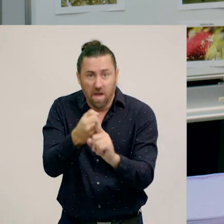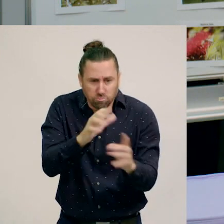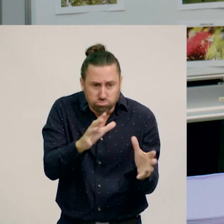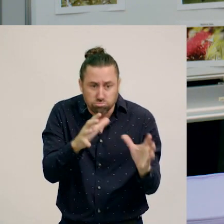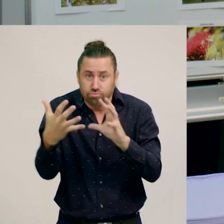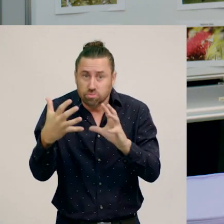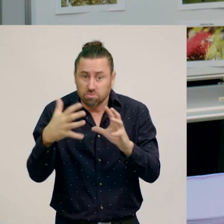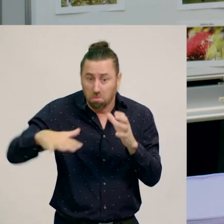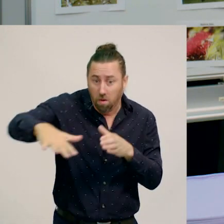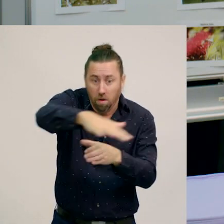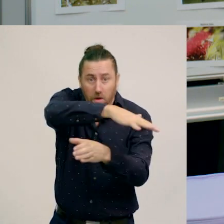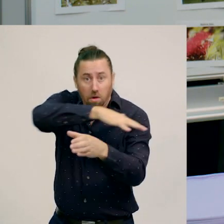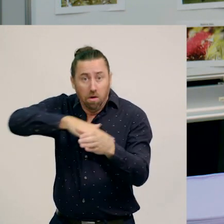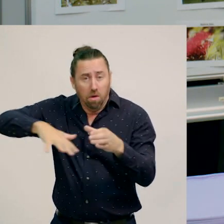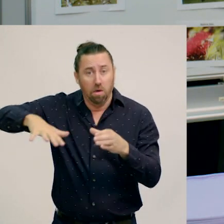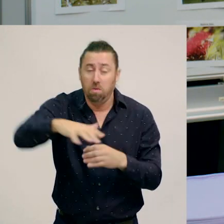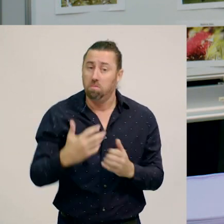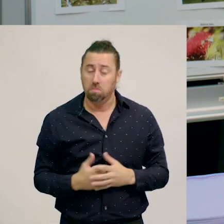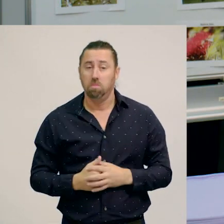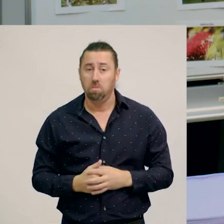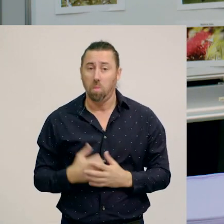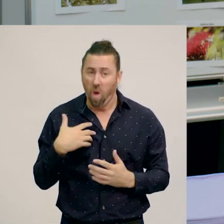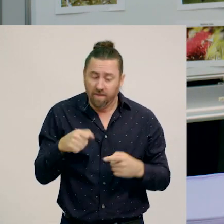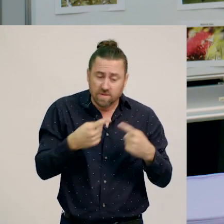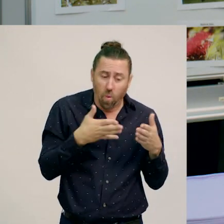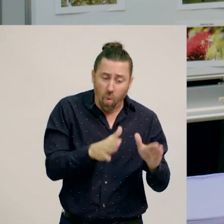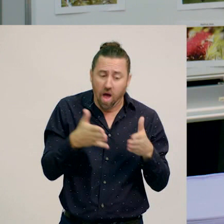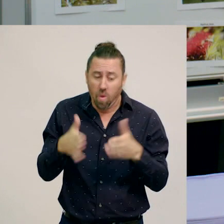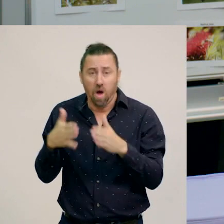Some human activities can affect feeding relationships in different ways.